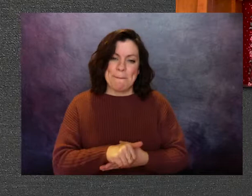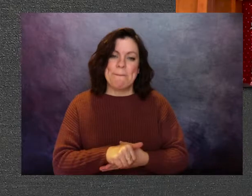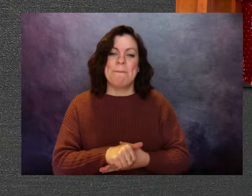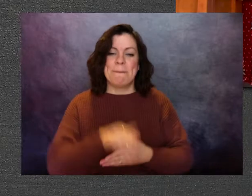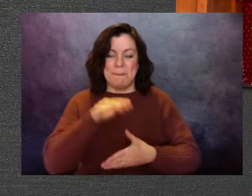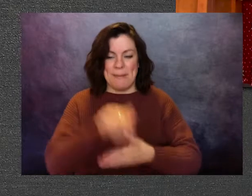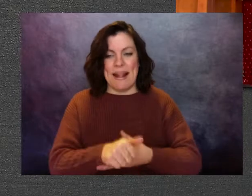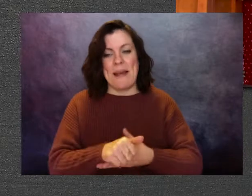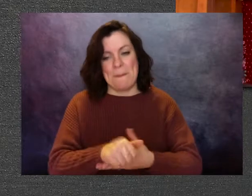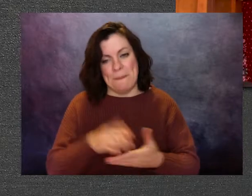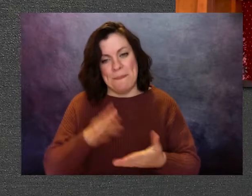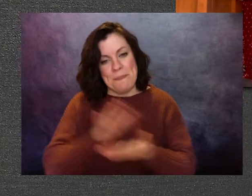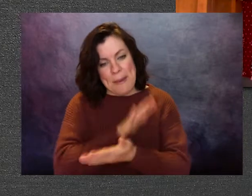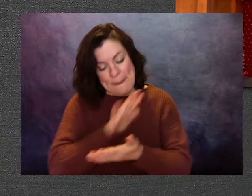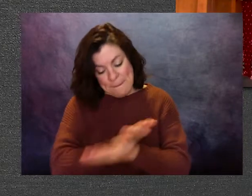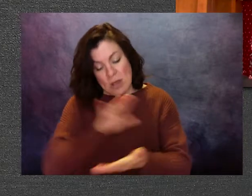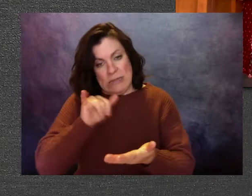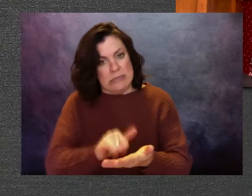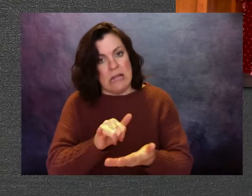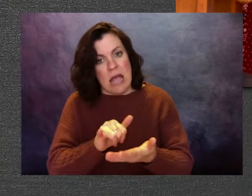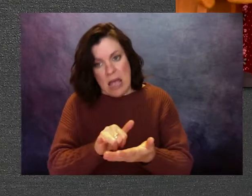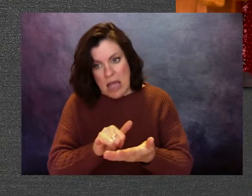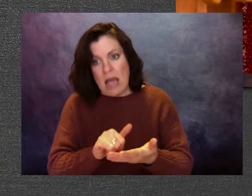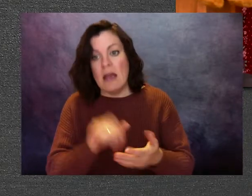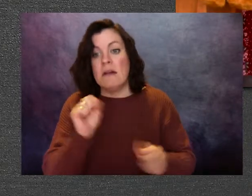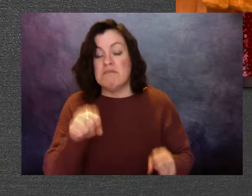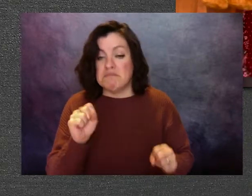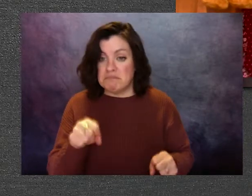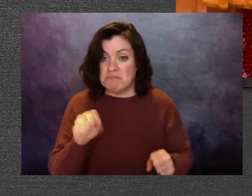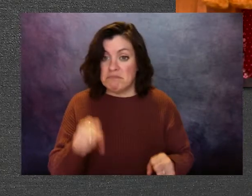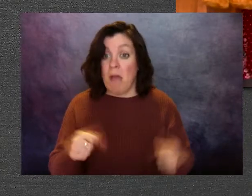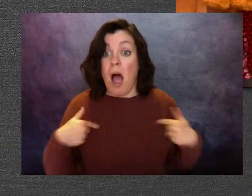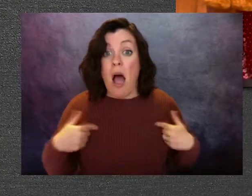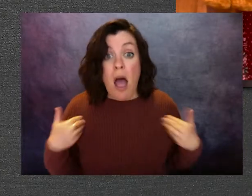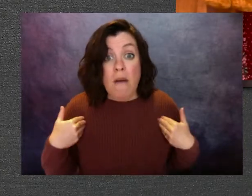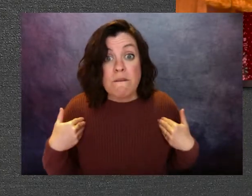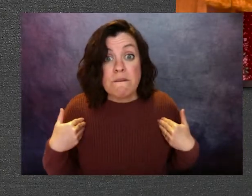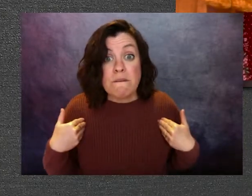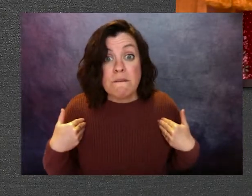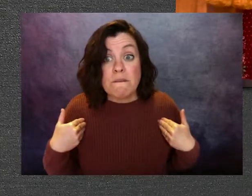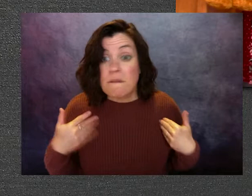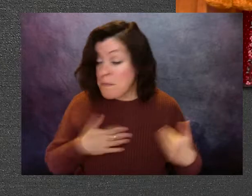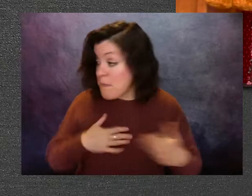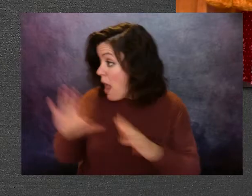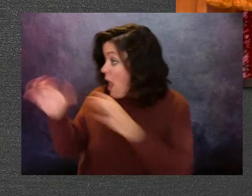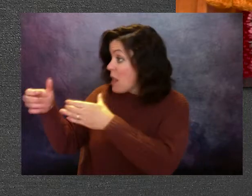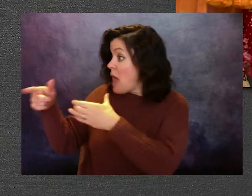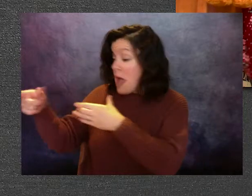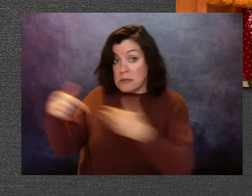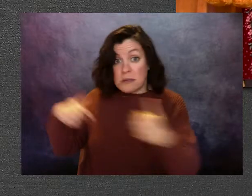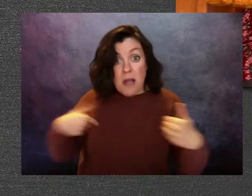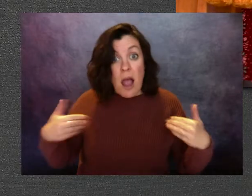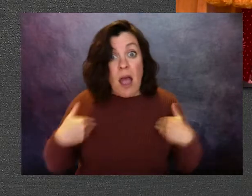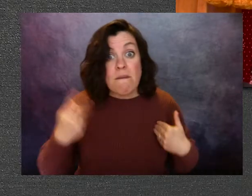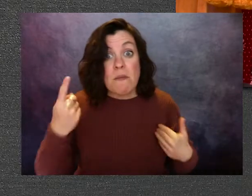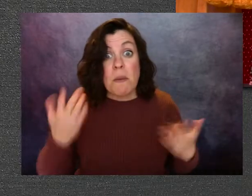A clipboard. I know I have clipboards in my classroom. So maybe it's me. Maybe it's me because I'm a teacher.